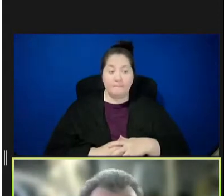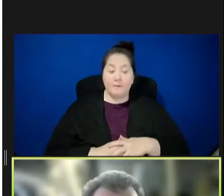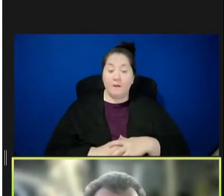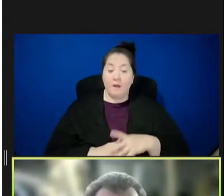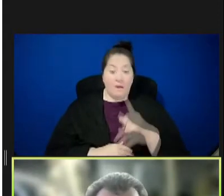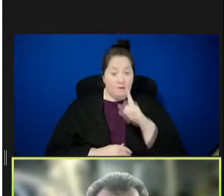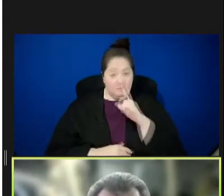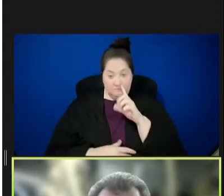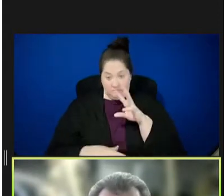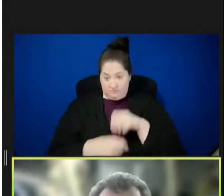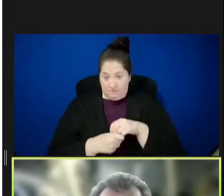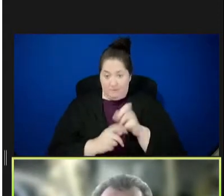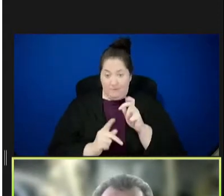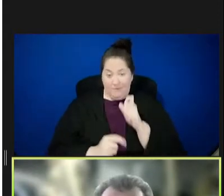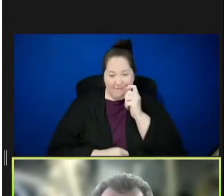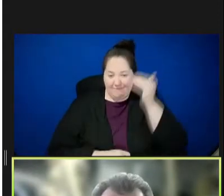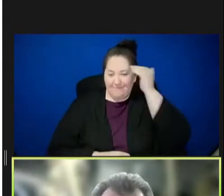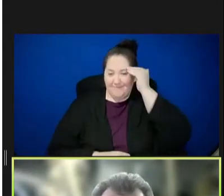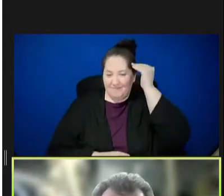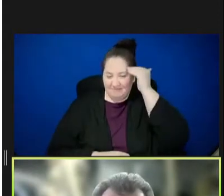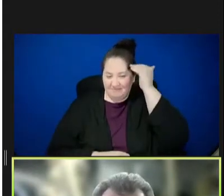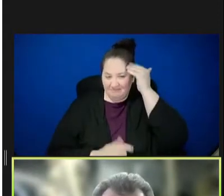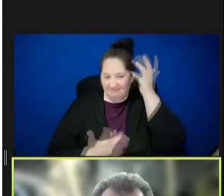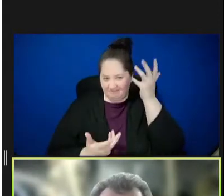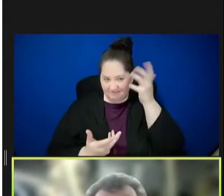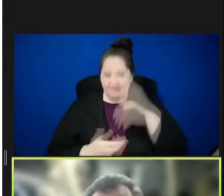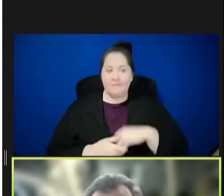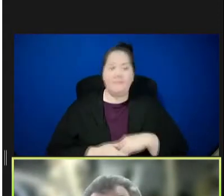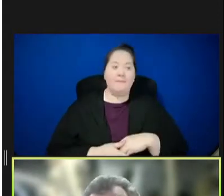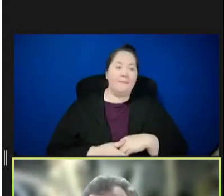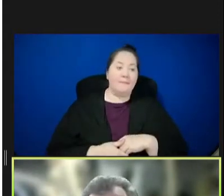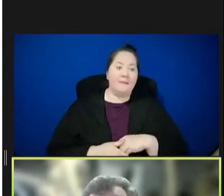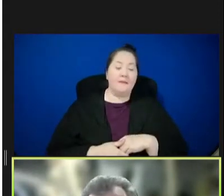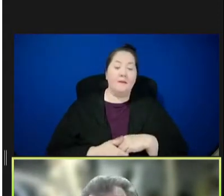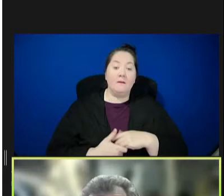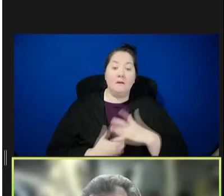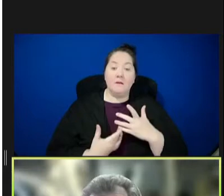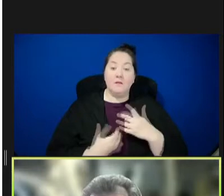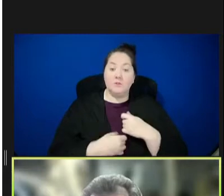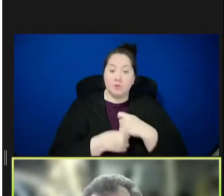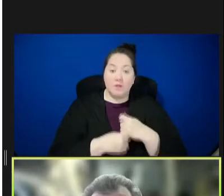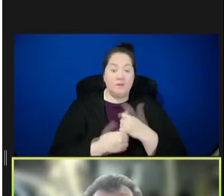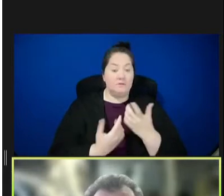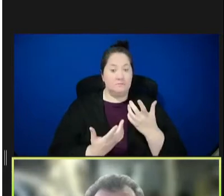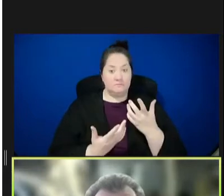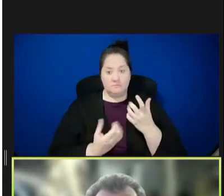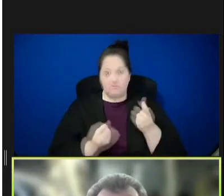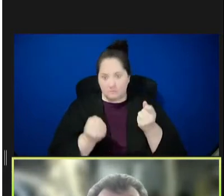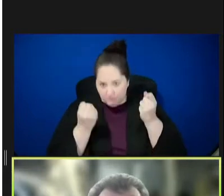people are not familiar with. But in generating these millions of data points, there are a lot